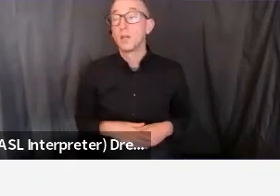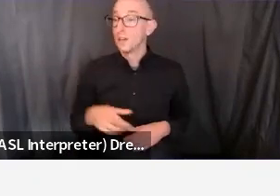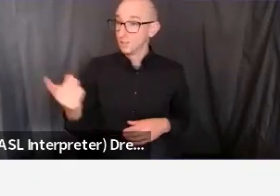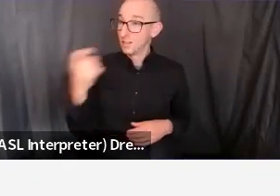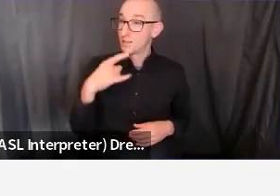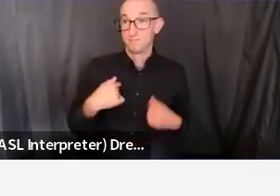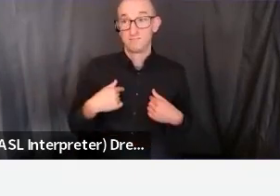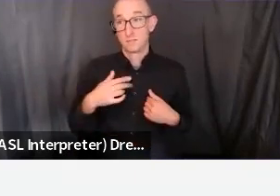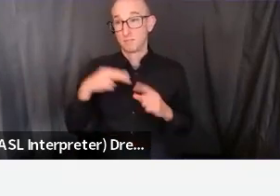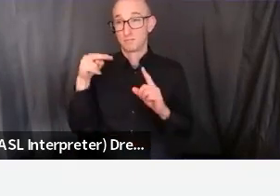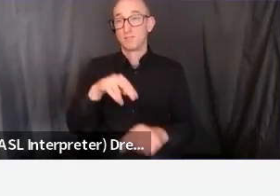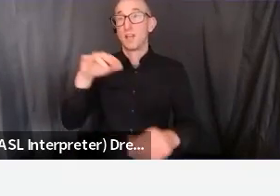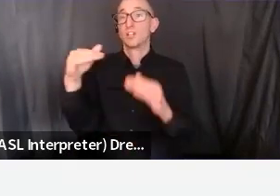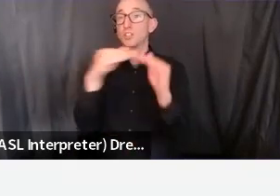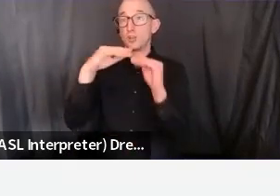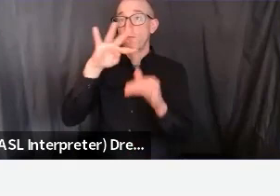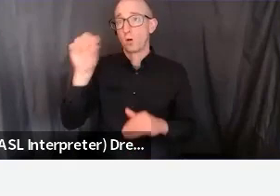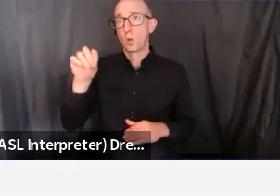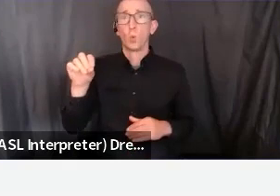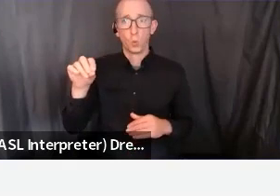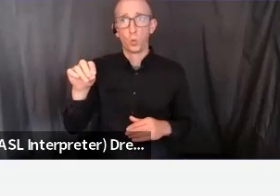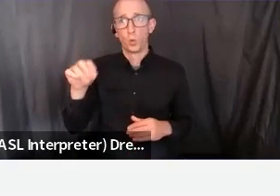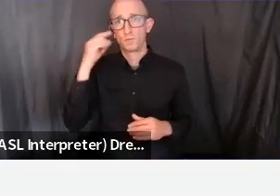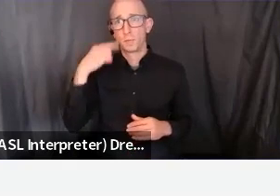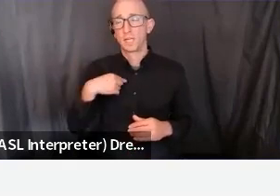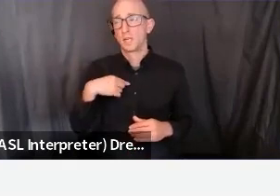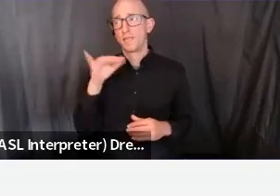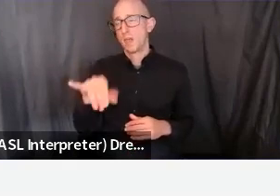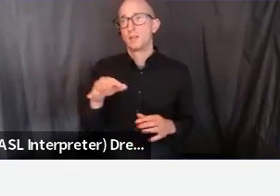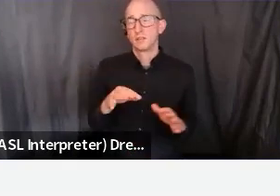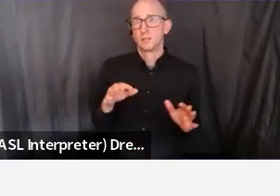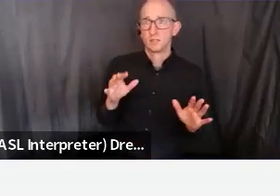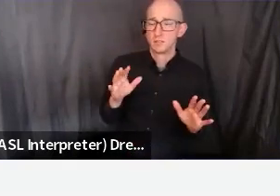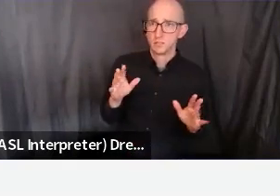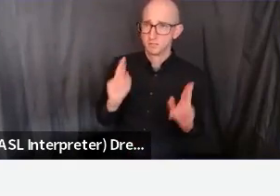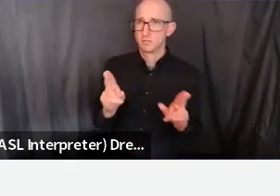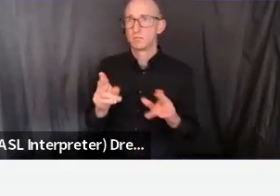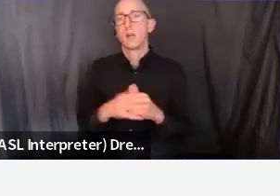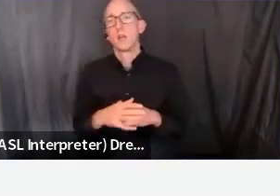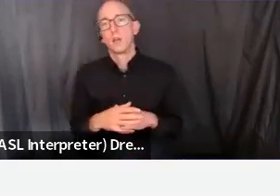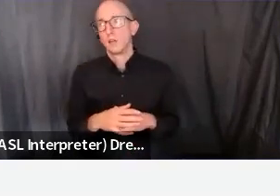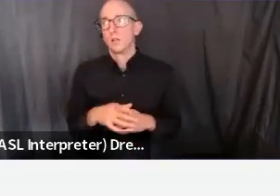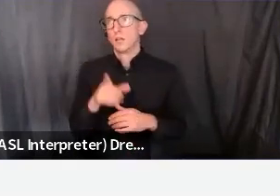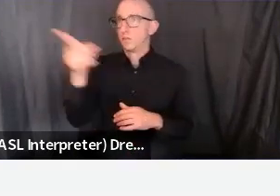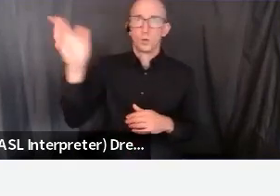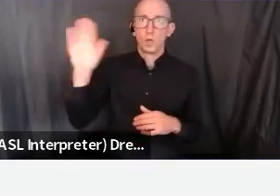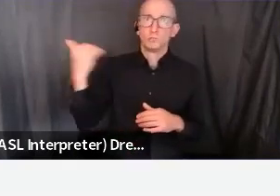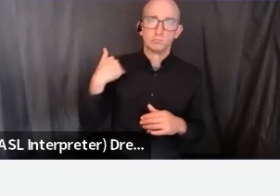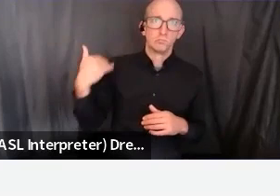Engagement. We are so pleased to be launching this effort. The website is live now, but this is a way